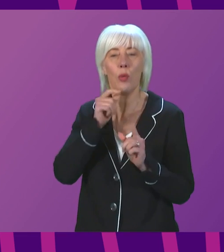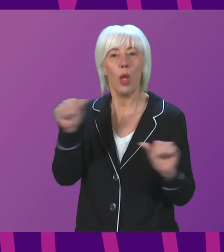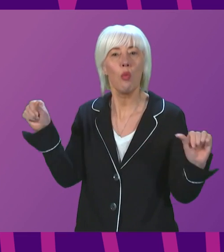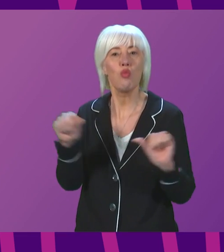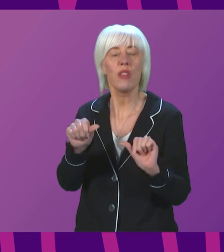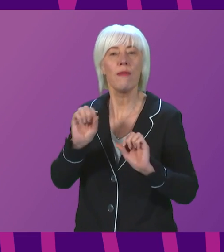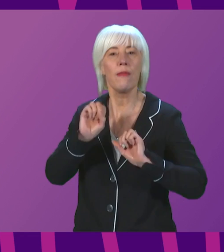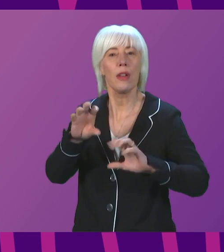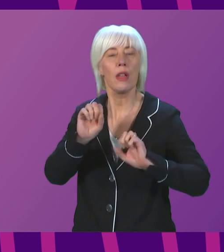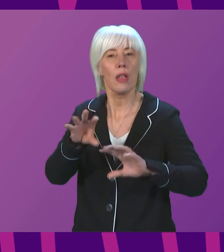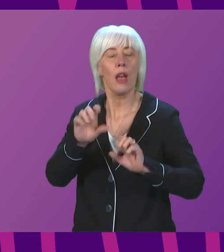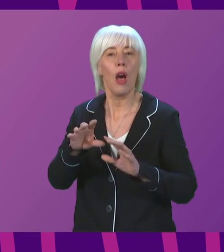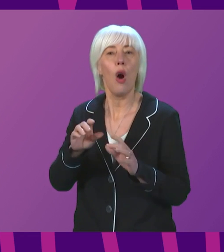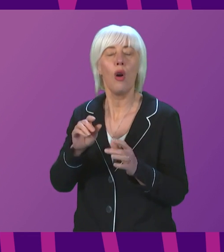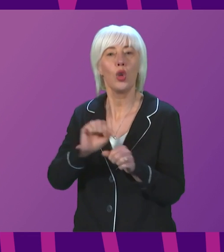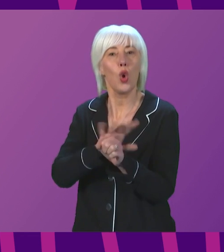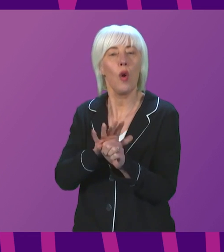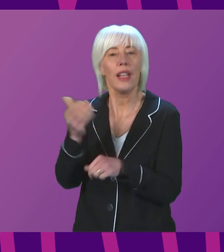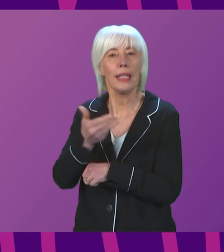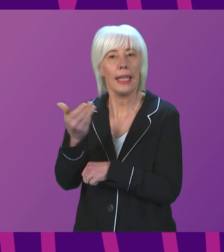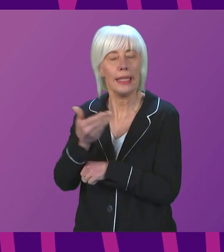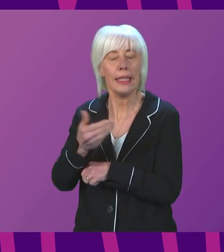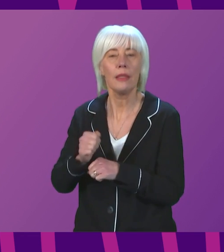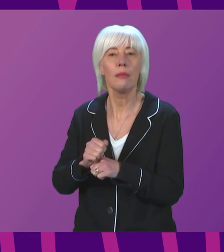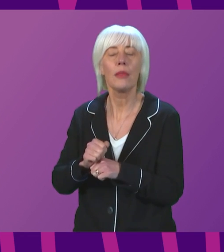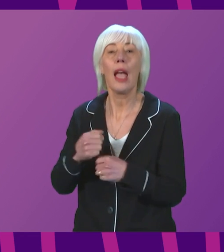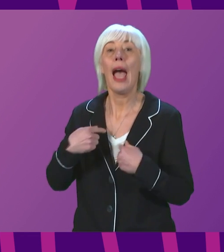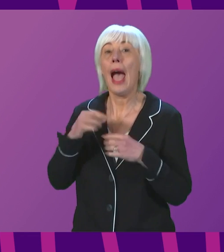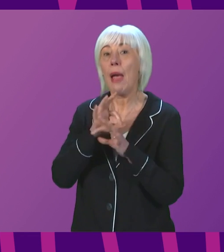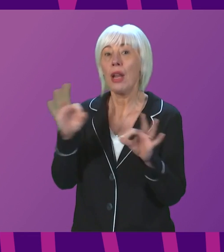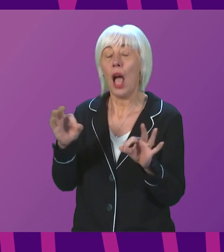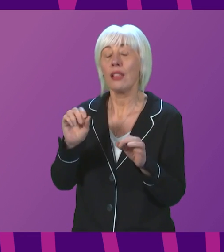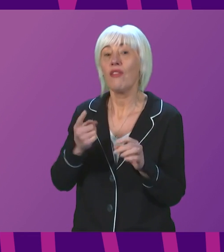At my request, the First Minister wrote to party leaders to provide details of the update